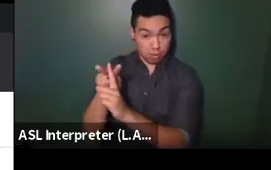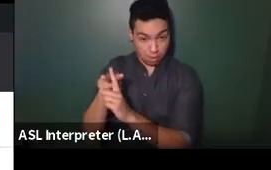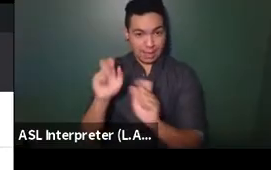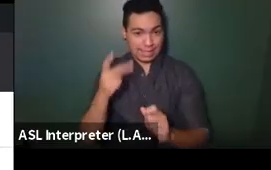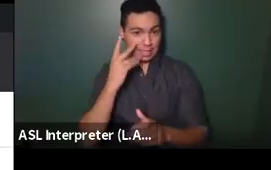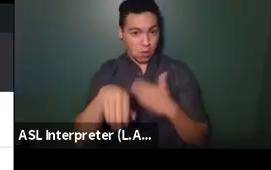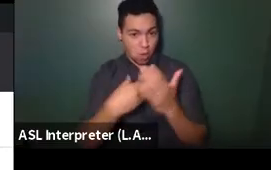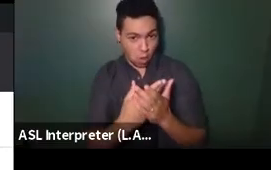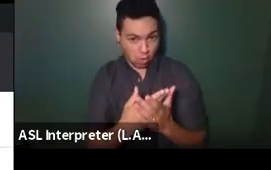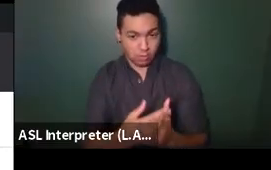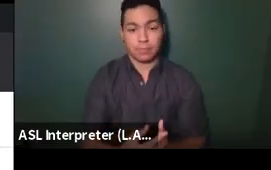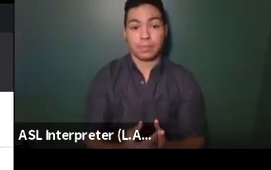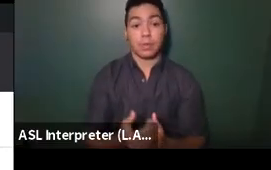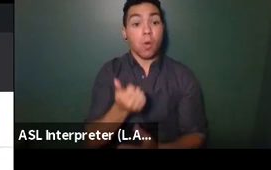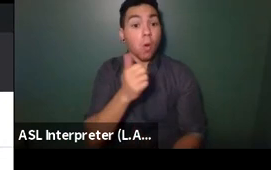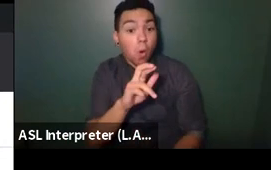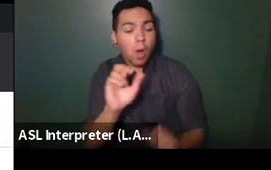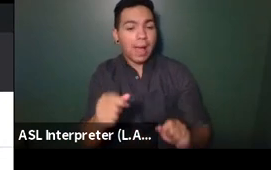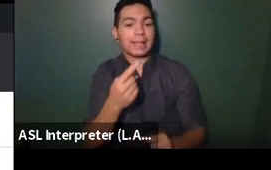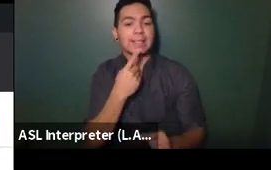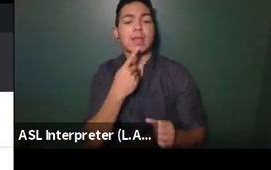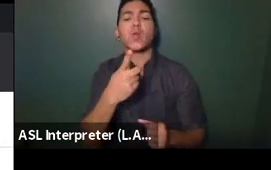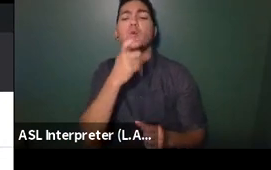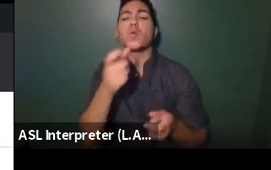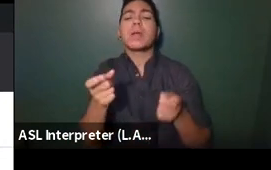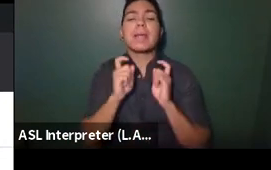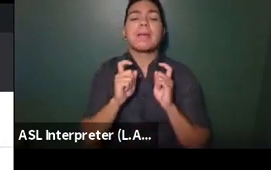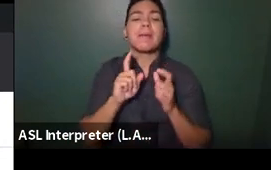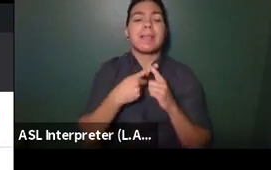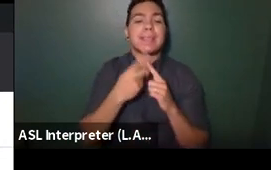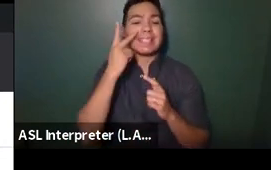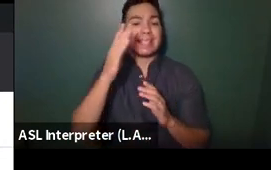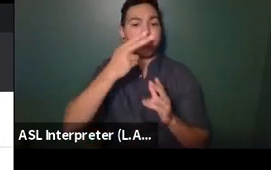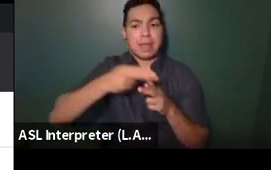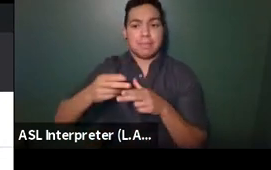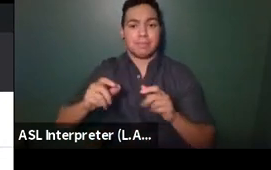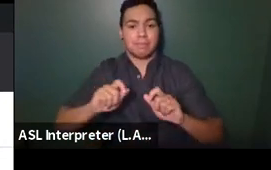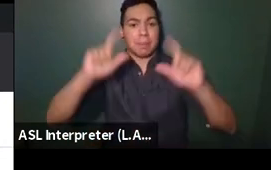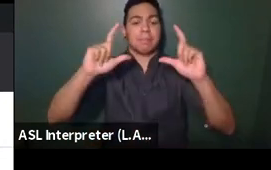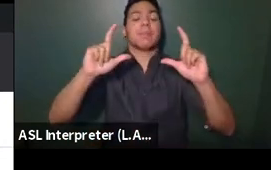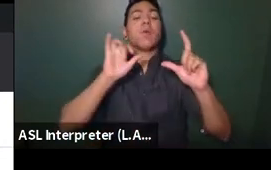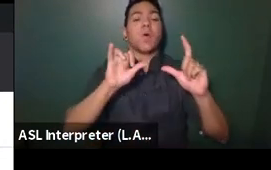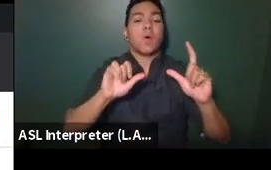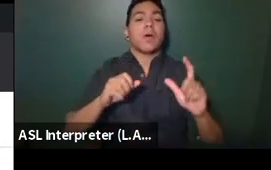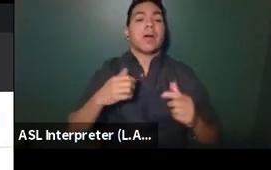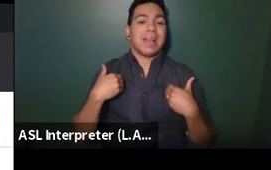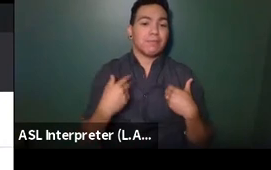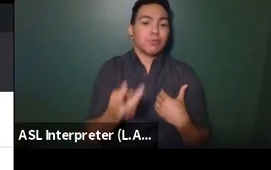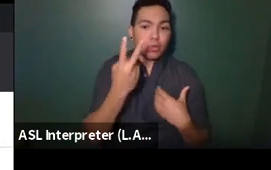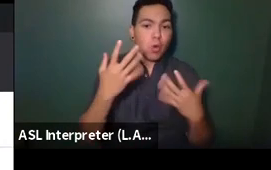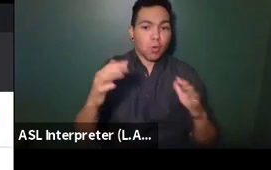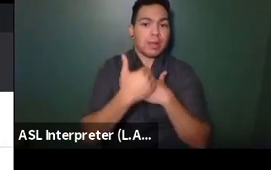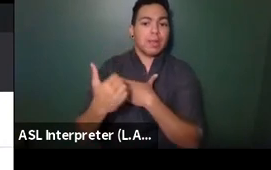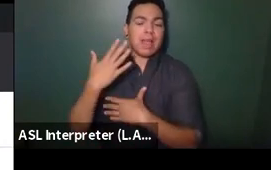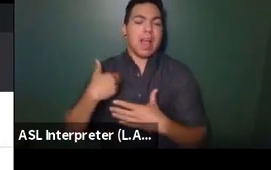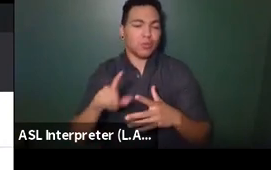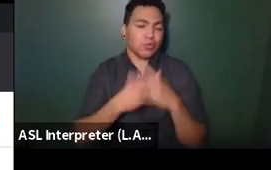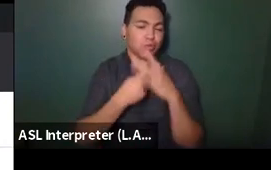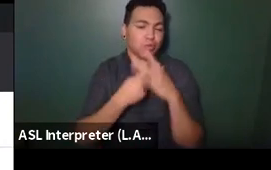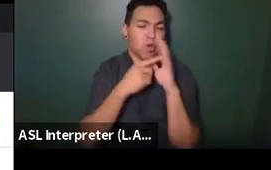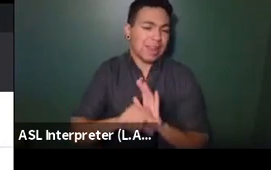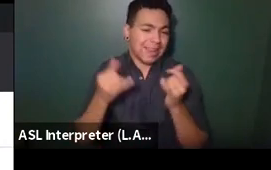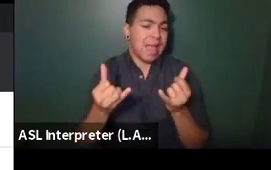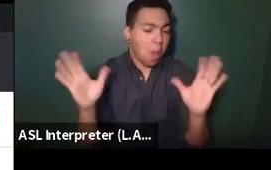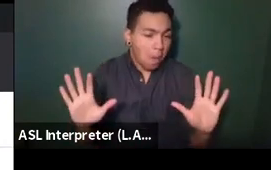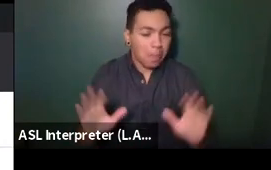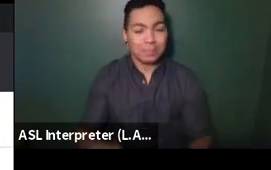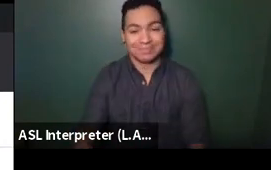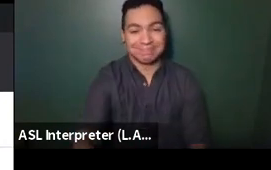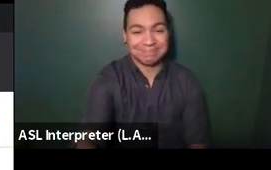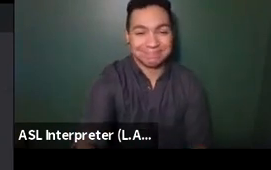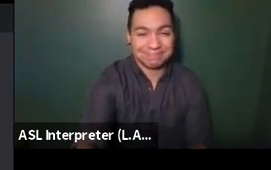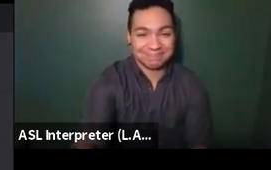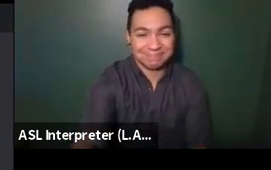Katherine Livick - ESD 112: Or I can just say, who has turned it in and we're going to just filter them to the top so I can start dealing with this stack of papers that I have to grade. So let's go see how Jimmy did.